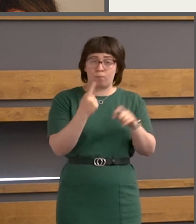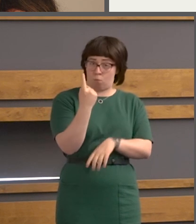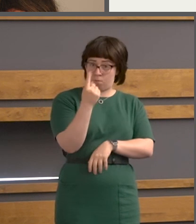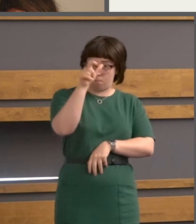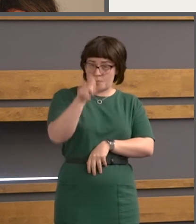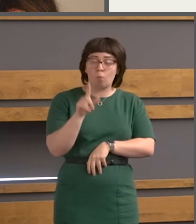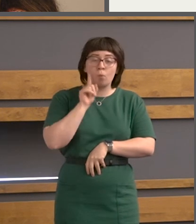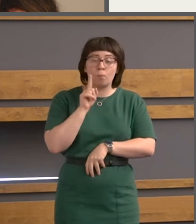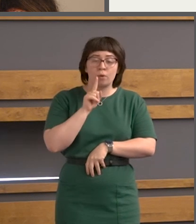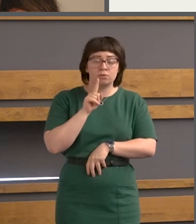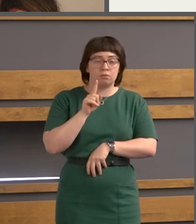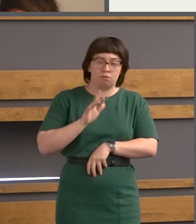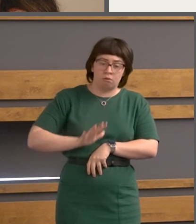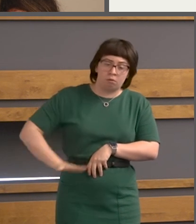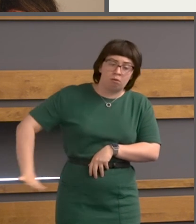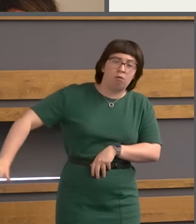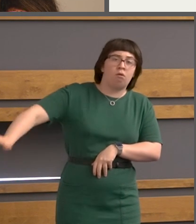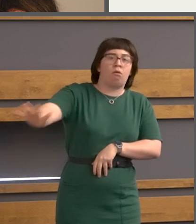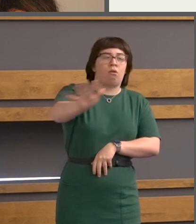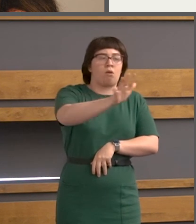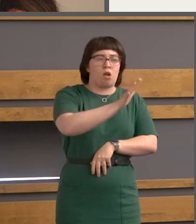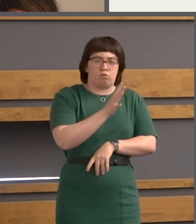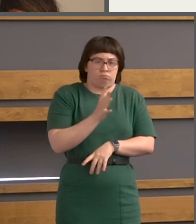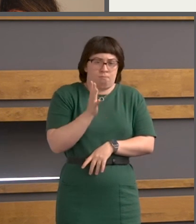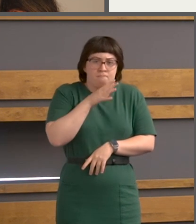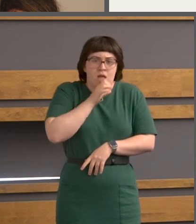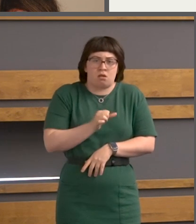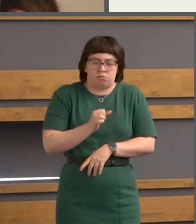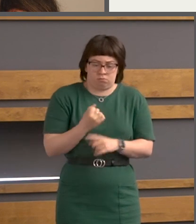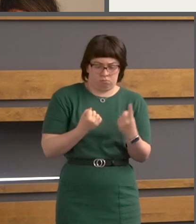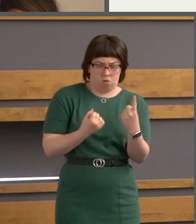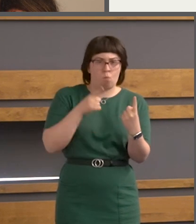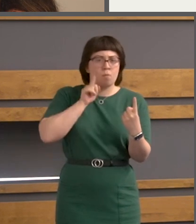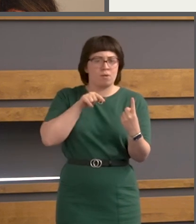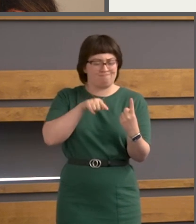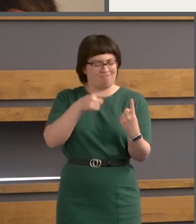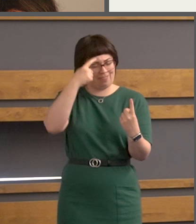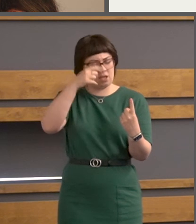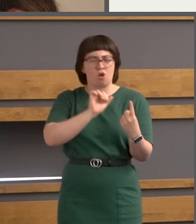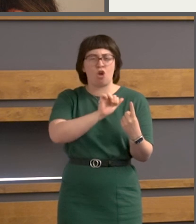and it's an entire go down of just men. And so you think about her experience at that time as well